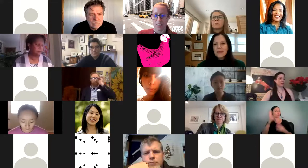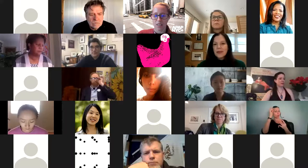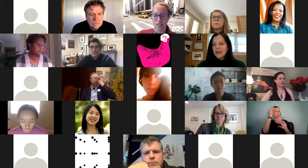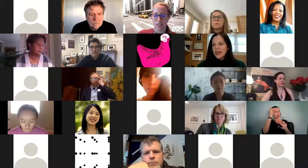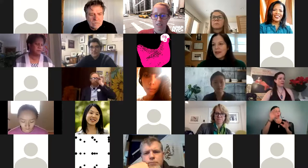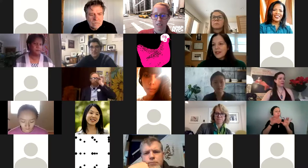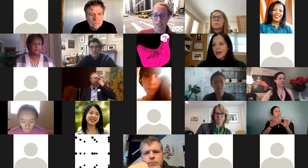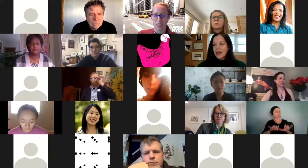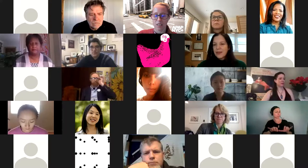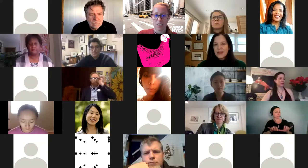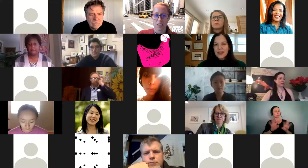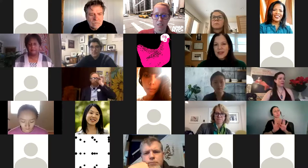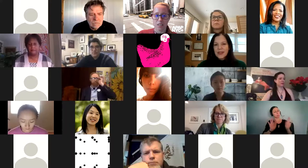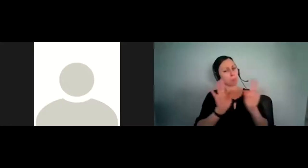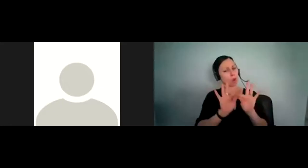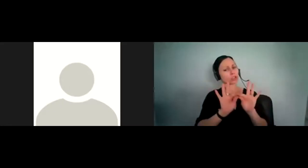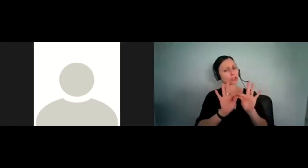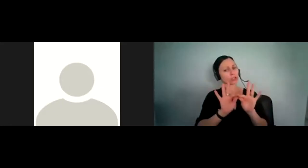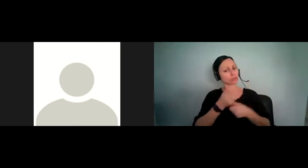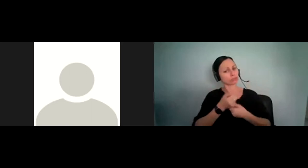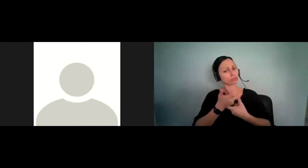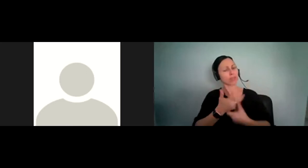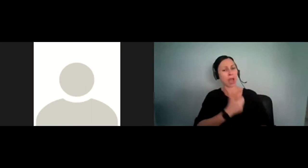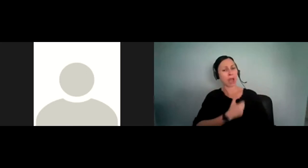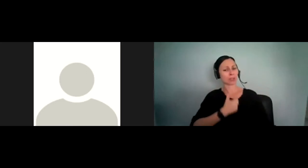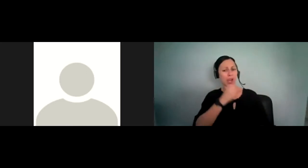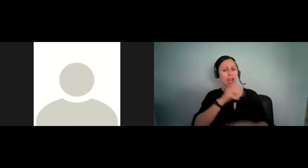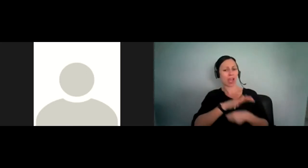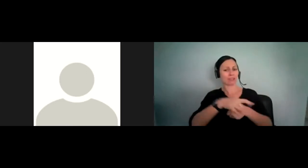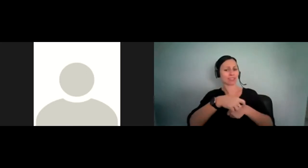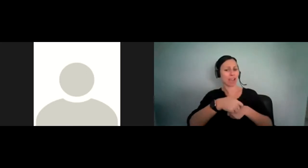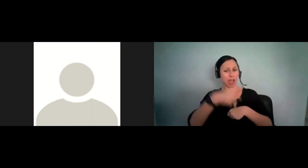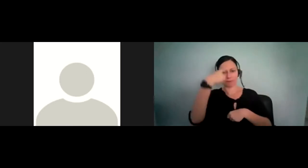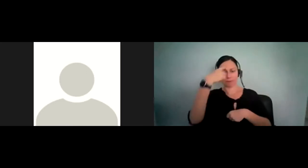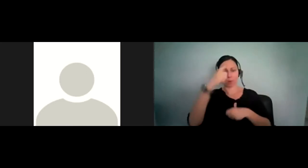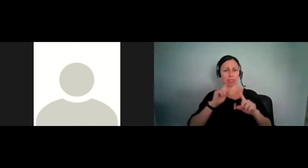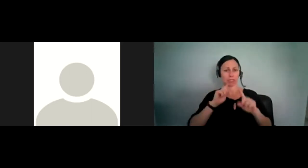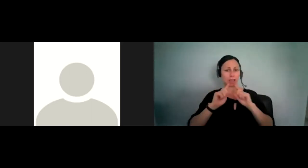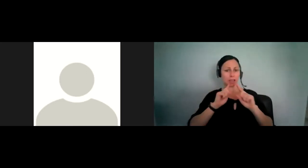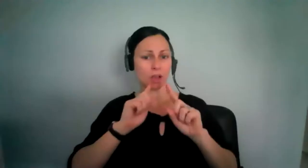It's important that you share them. I'm sorry we didn't have time for dialogue. There is going to be a continuation